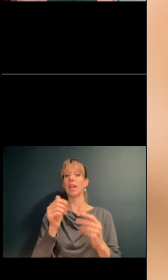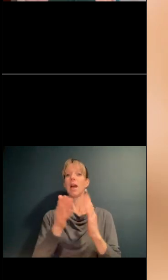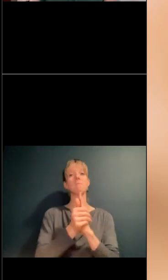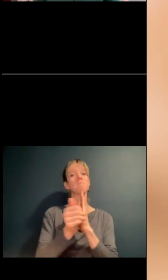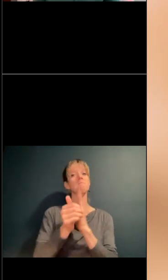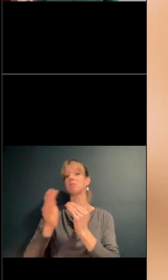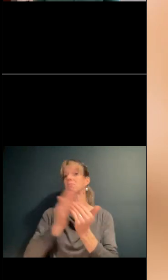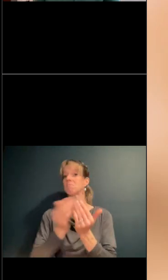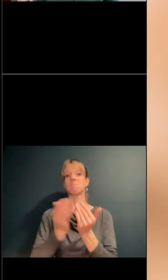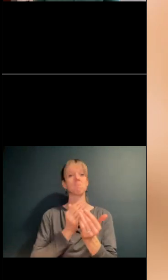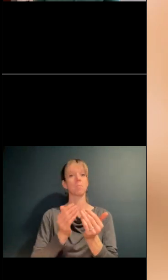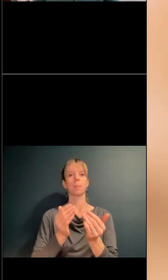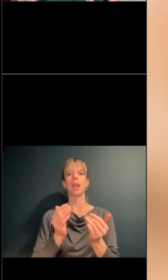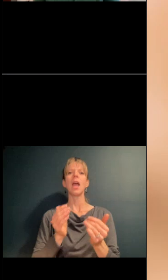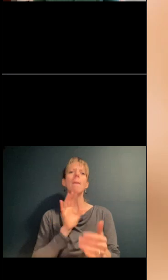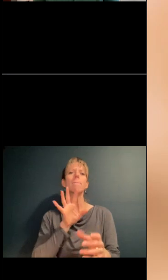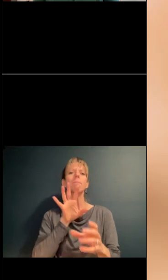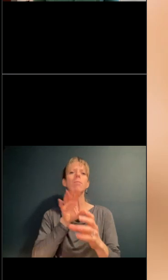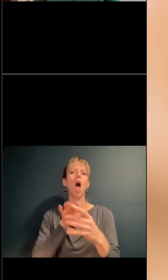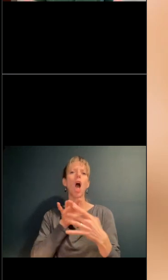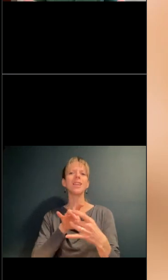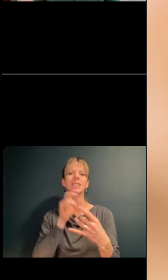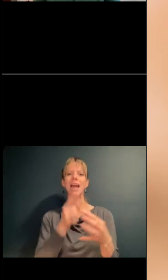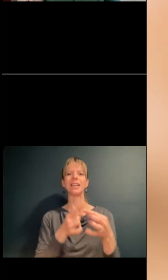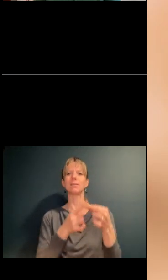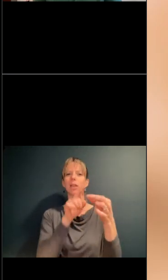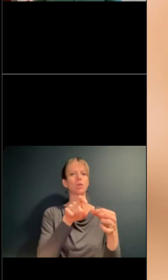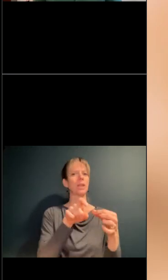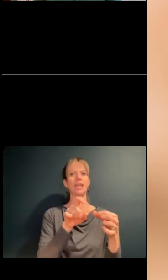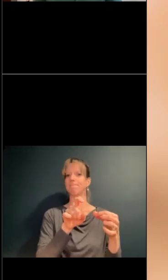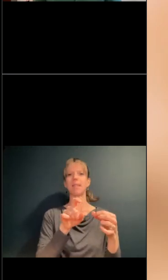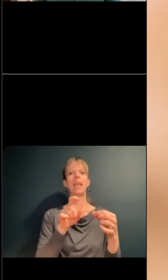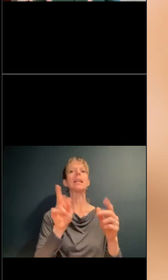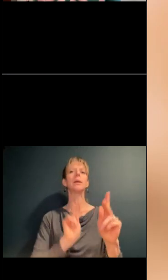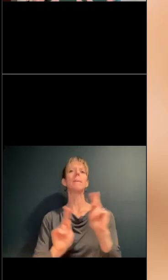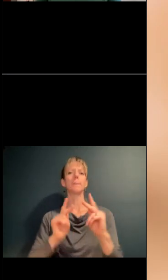Because belonging is not a special need, it's a human need, which we all share and one our